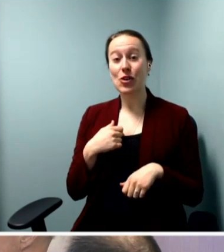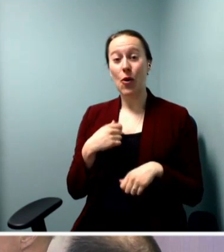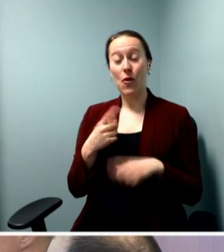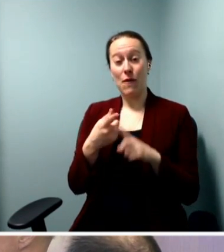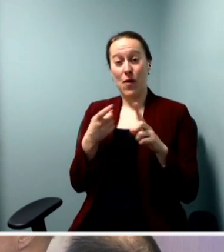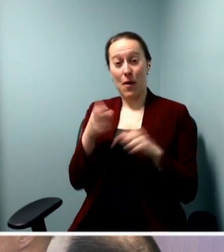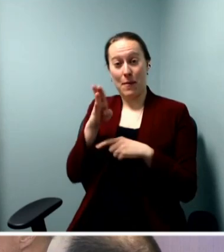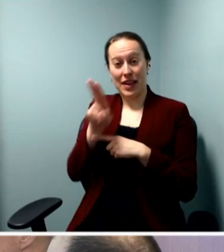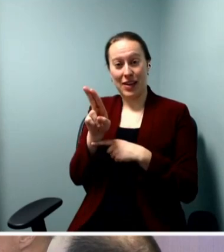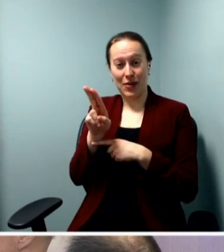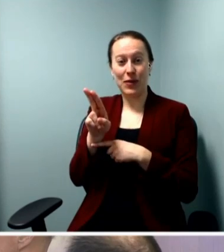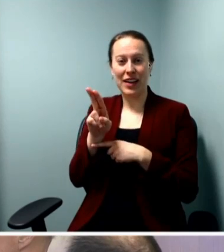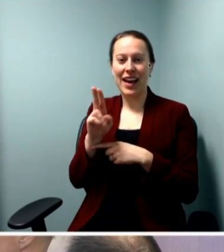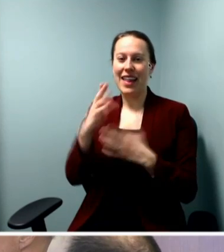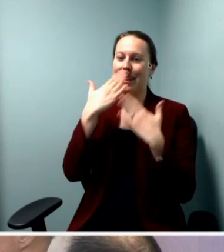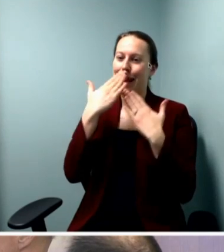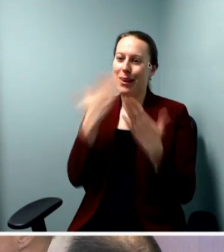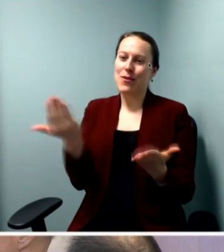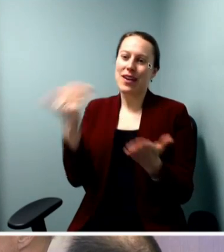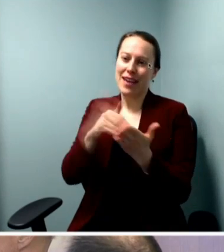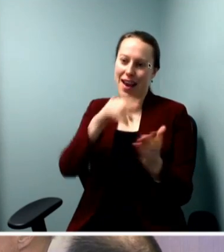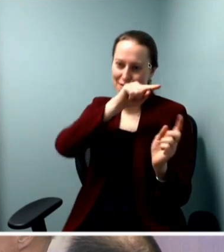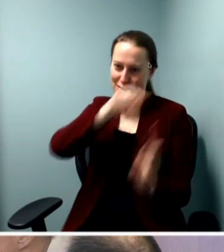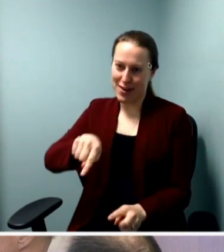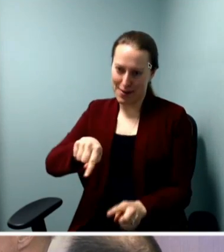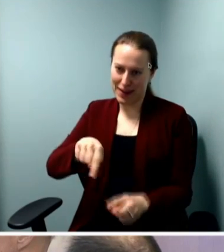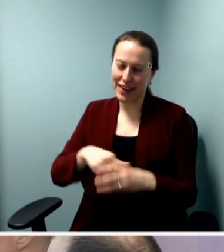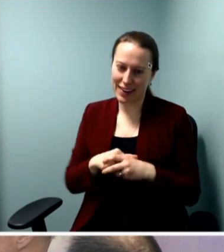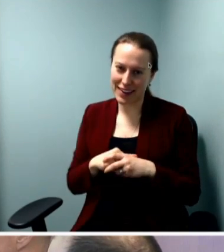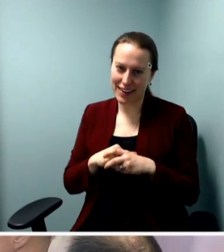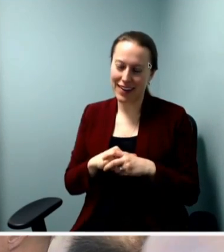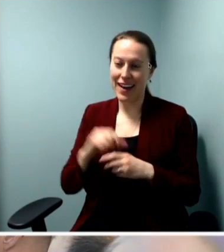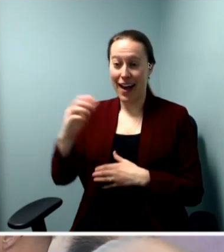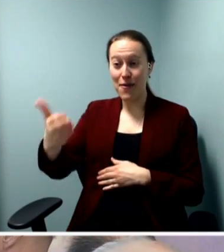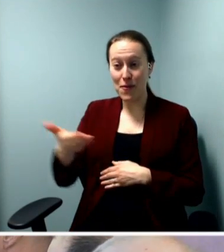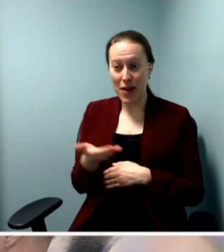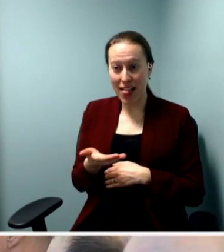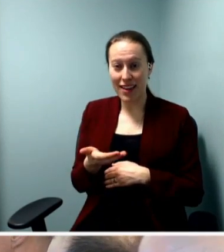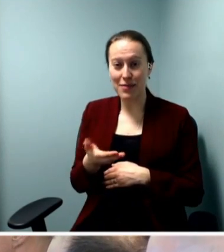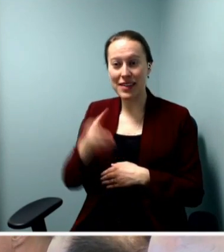for your attendance today, and I will welcome Ty to the podium,